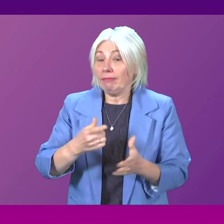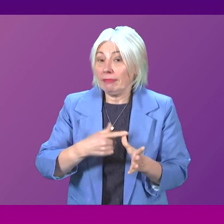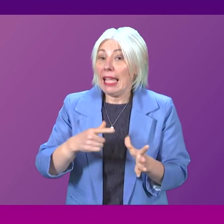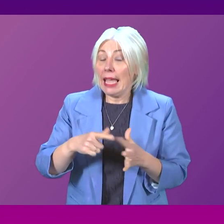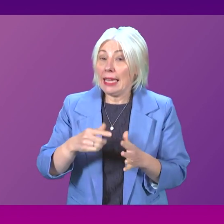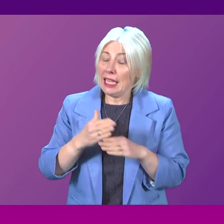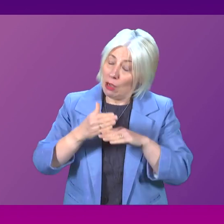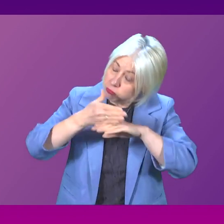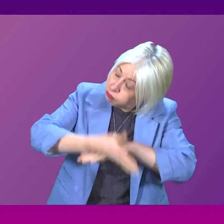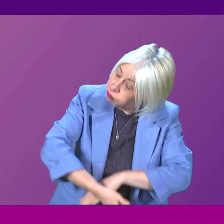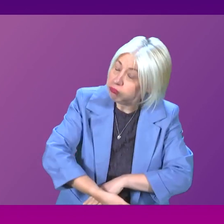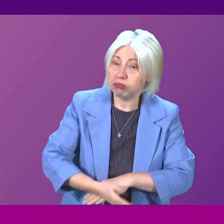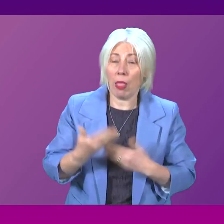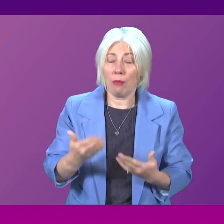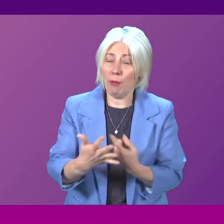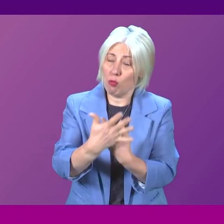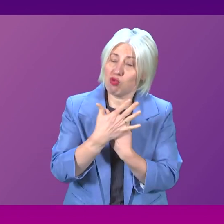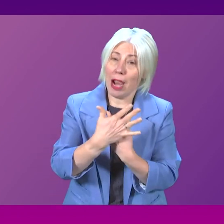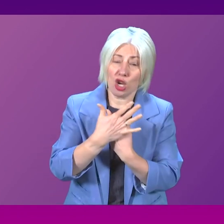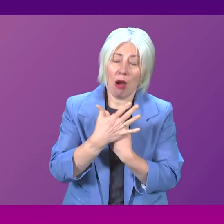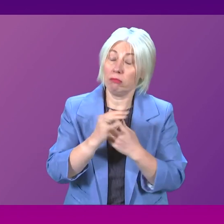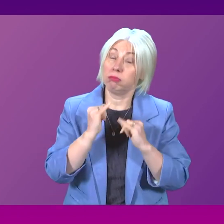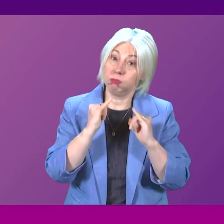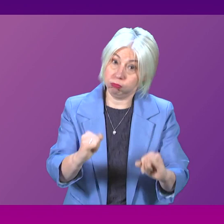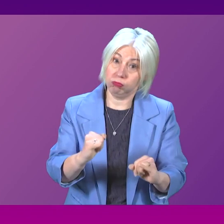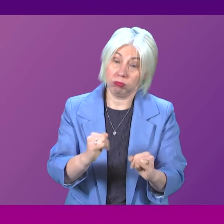significant pressure, which has been exacerbated by the pandemic.